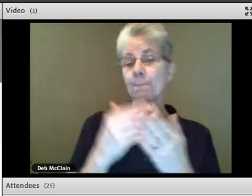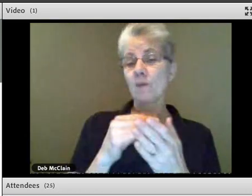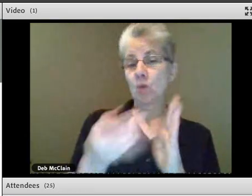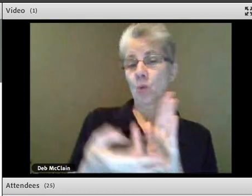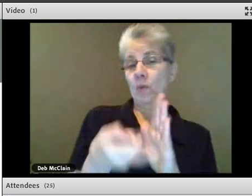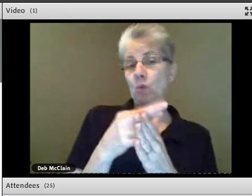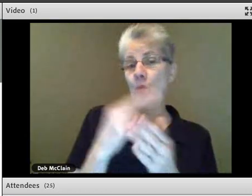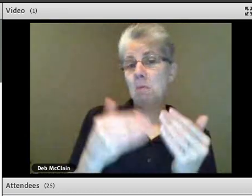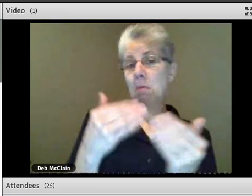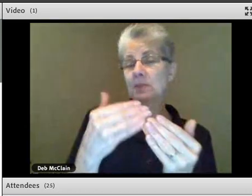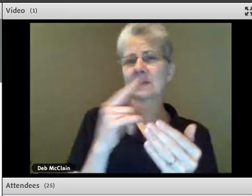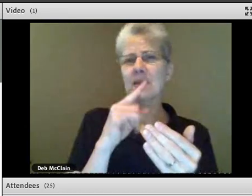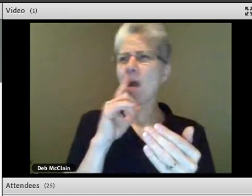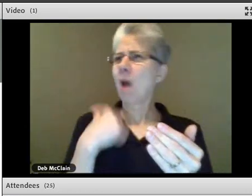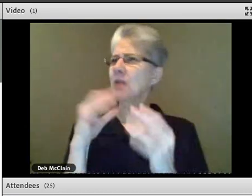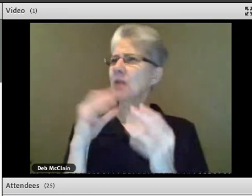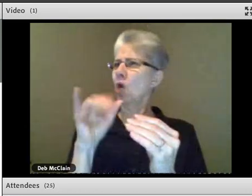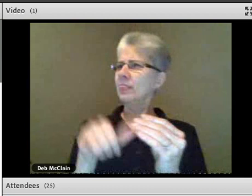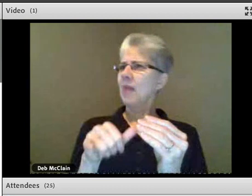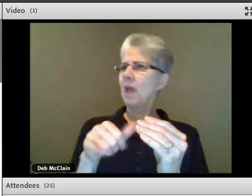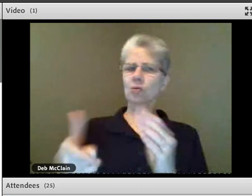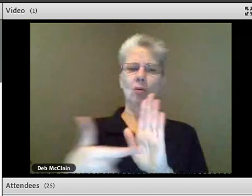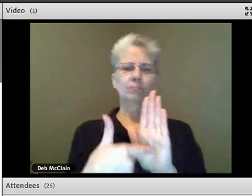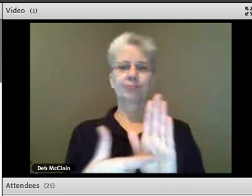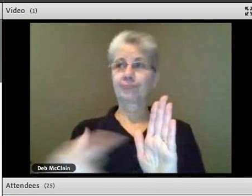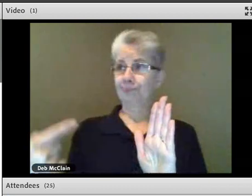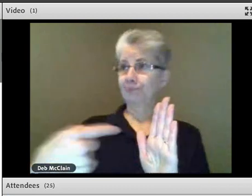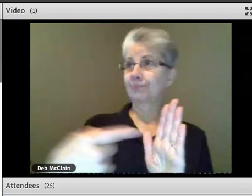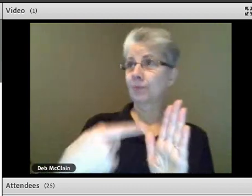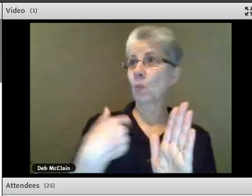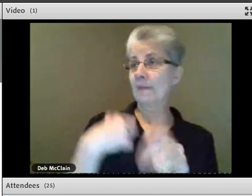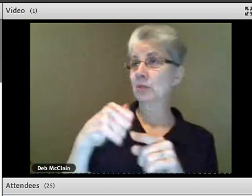so if someone says, "I was never taught that," you can go, "Well, hey, we actually had a training course.